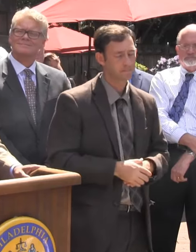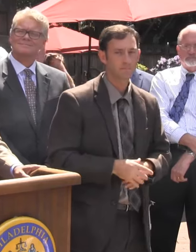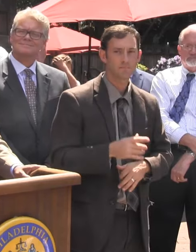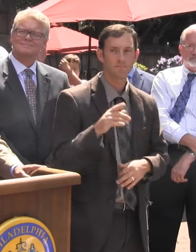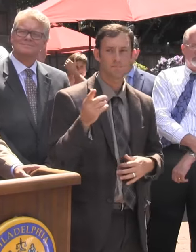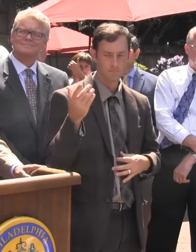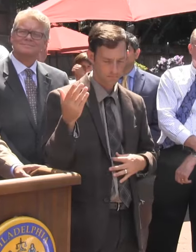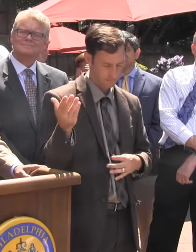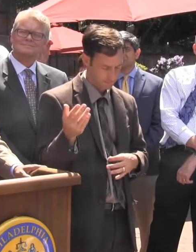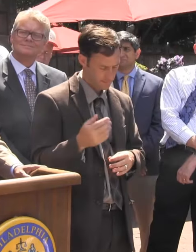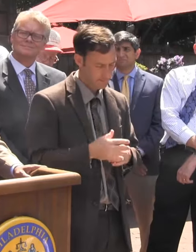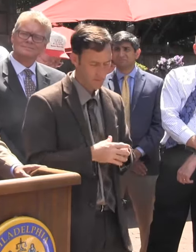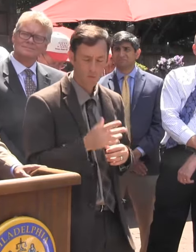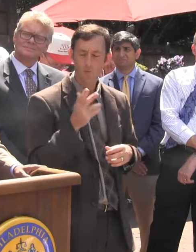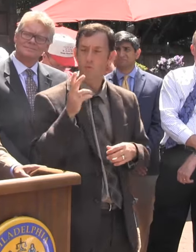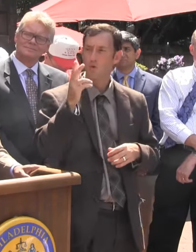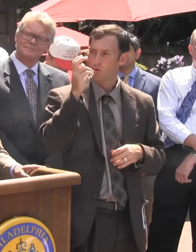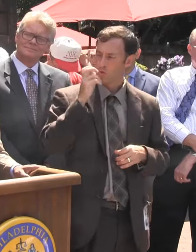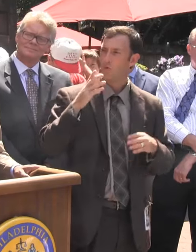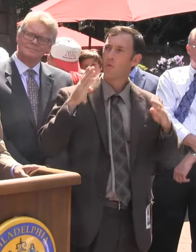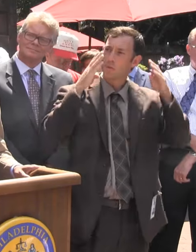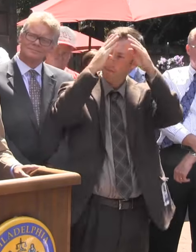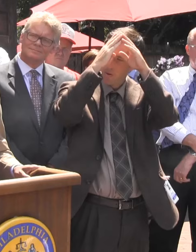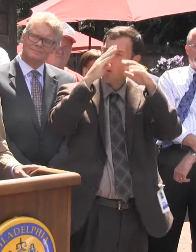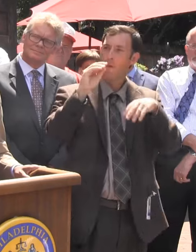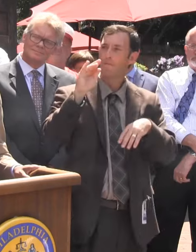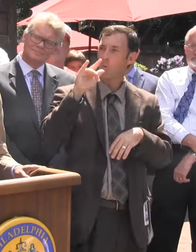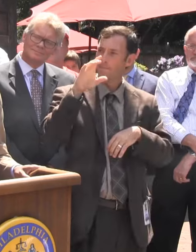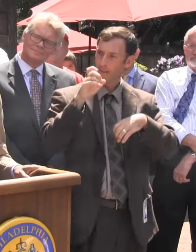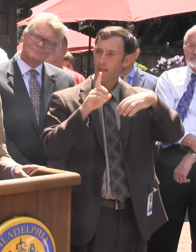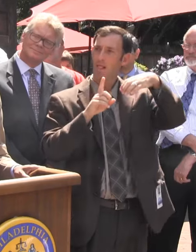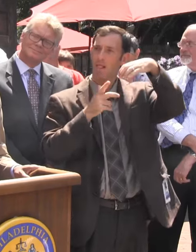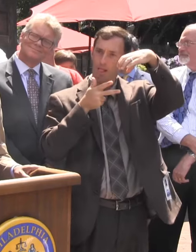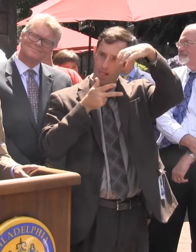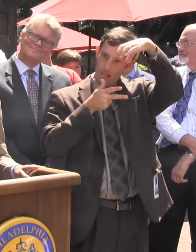*Reporter* We heard that the Popemobile has arrived in the states. Do you